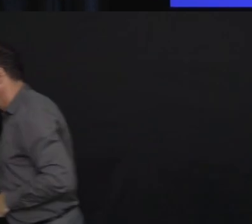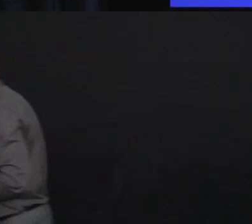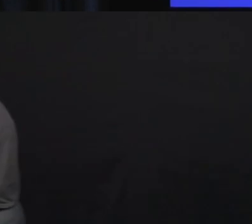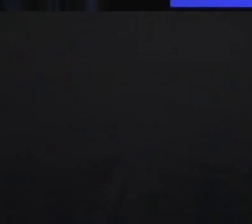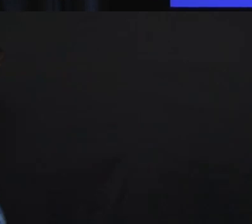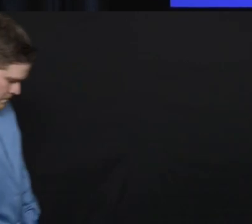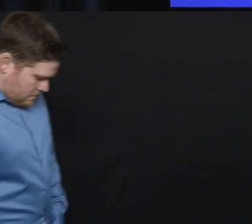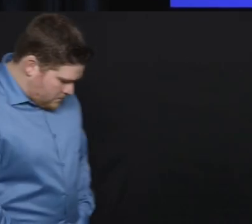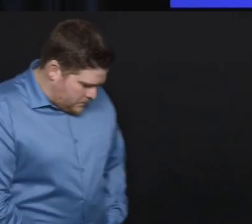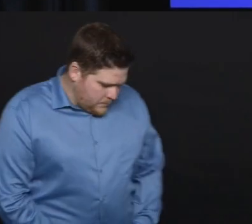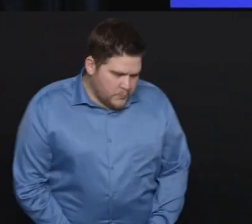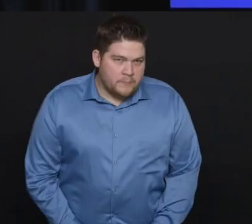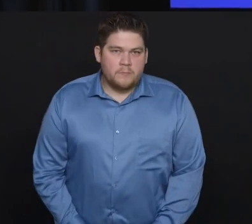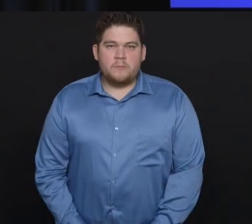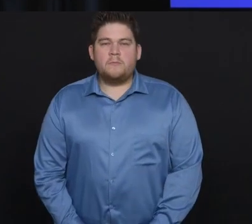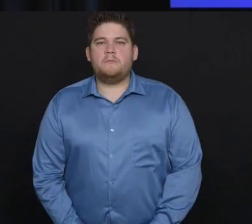storm 1.